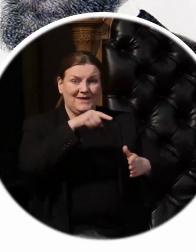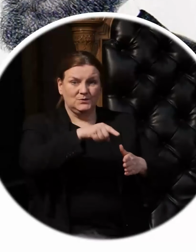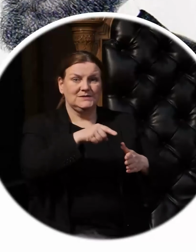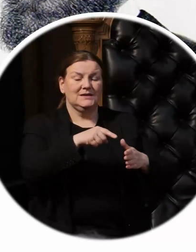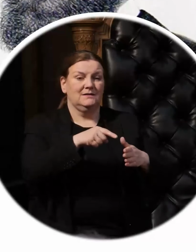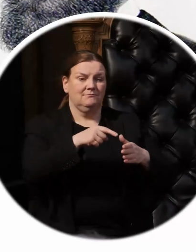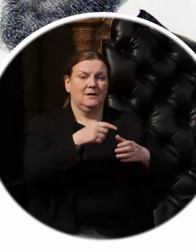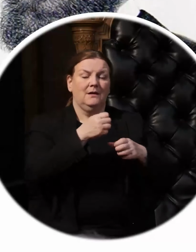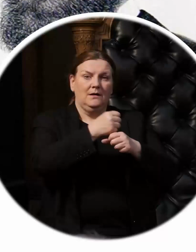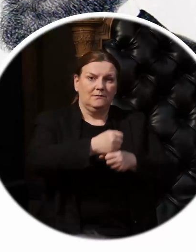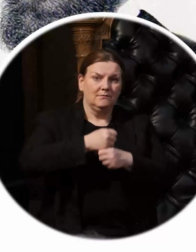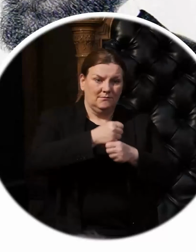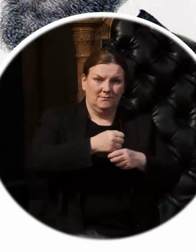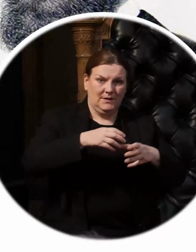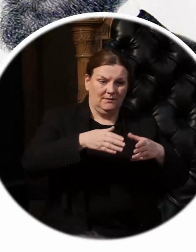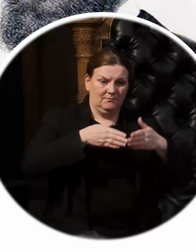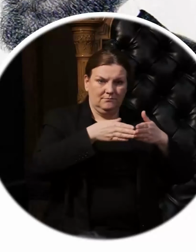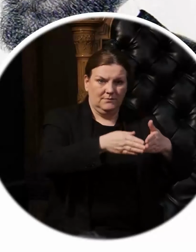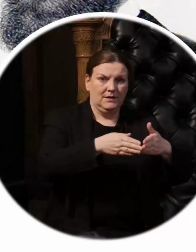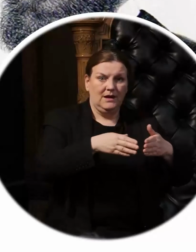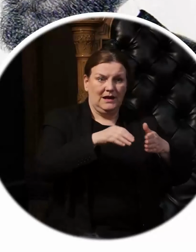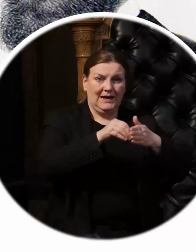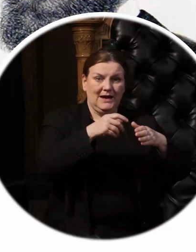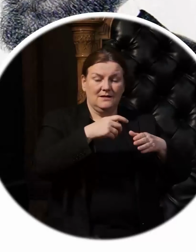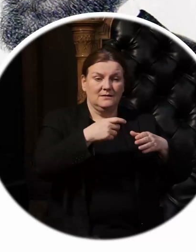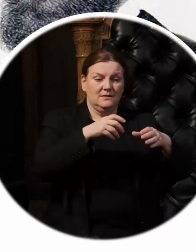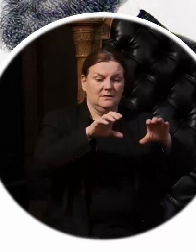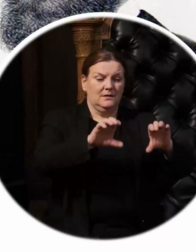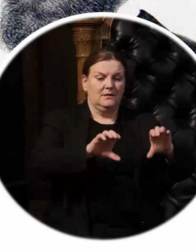It was actually a floating iron bridge which provided access,